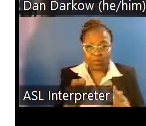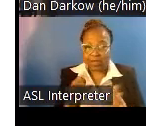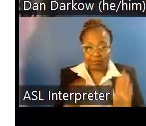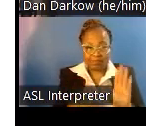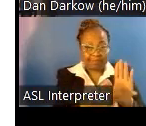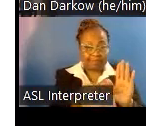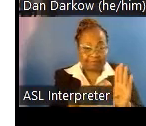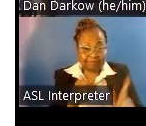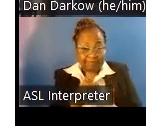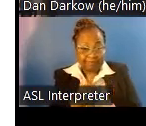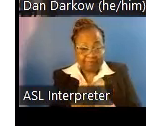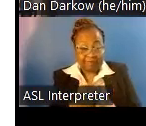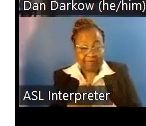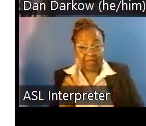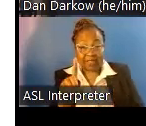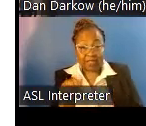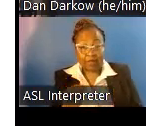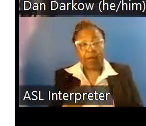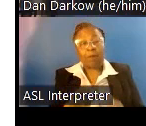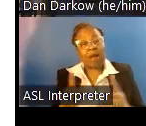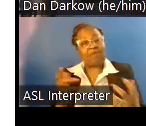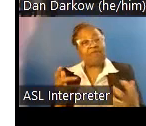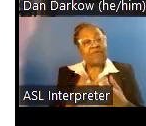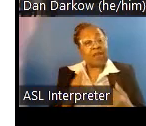but who fit under our definition of disability.